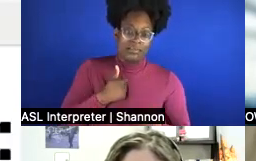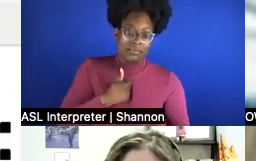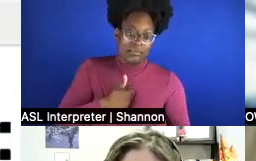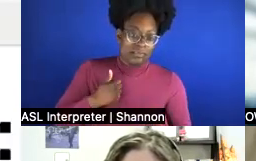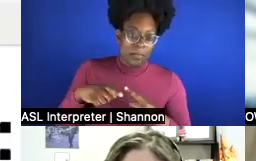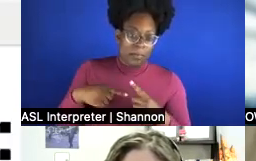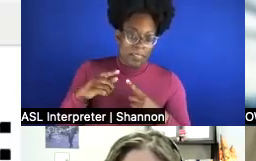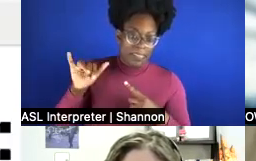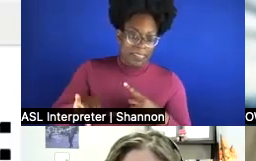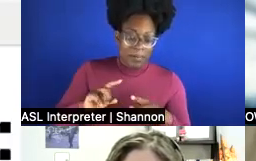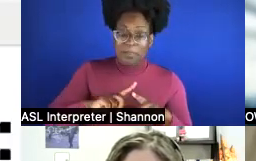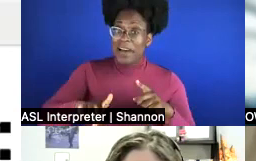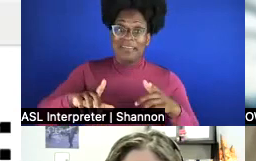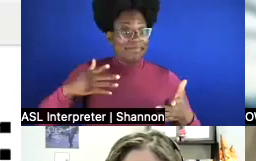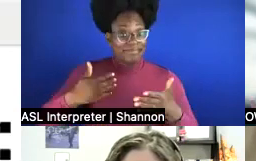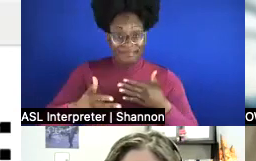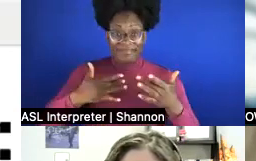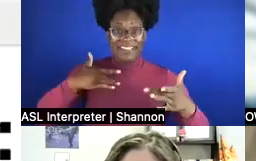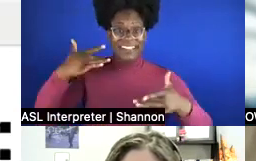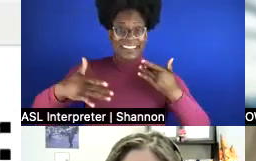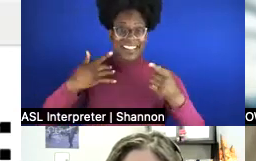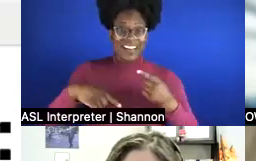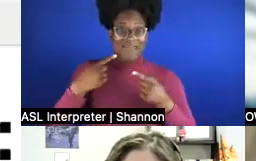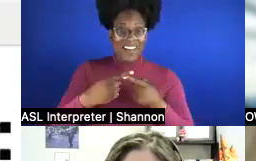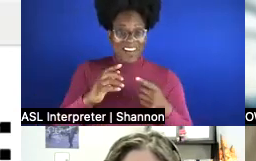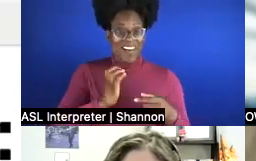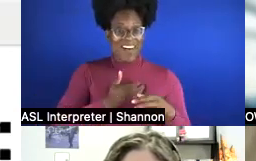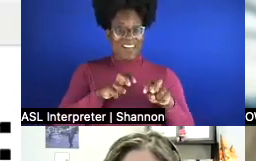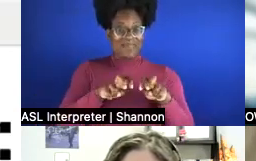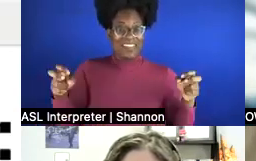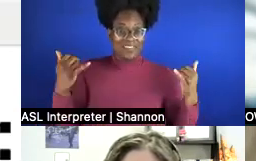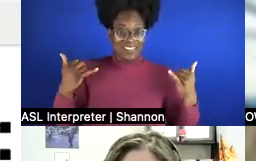Before we jump into things, I'd like to thank our presenters today. And I'd also like to thank our